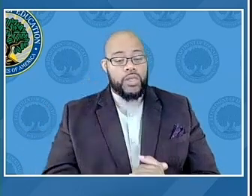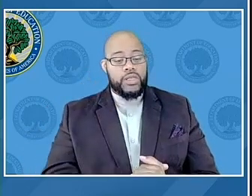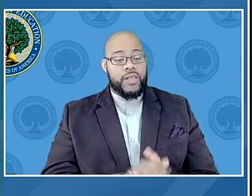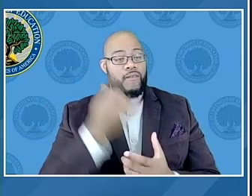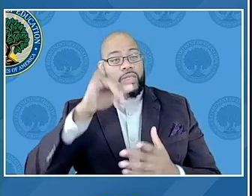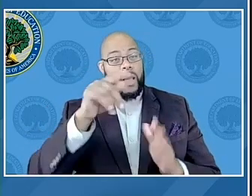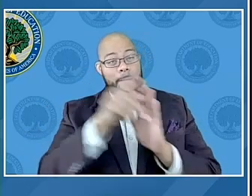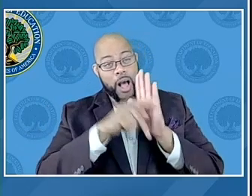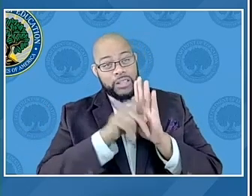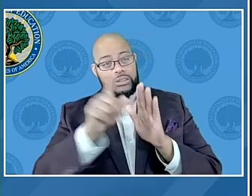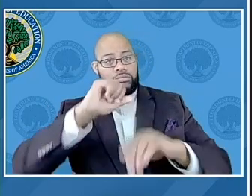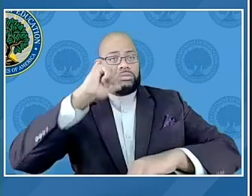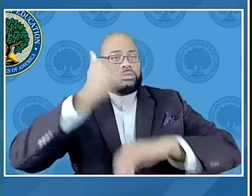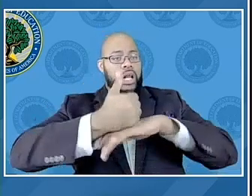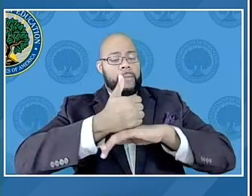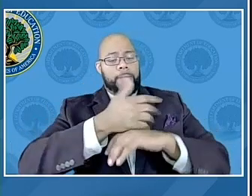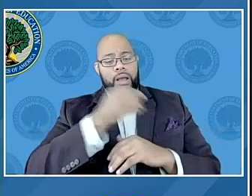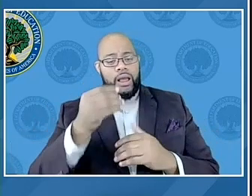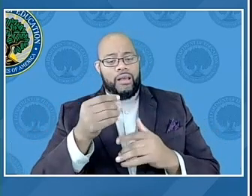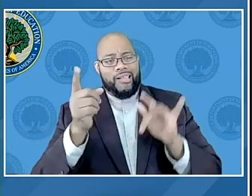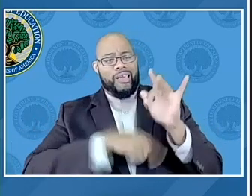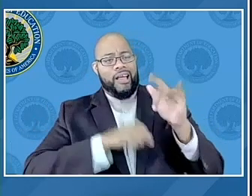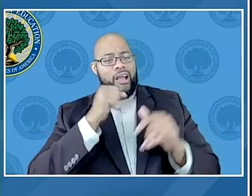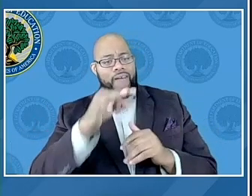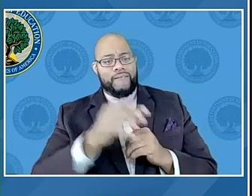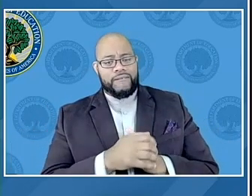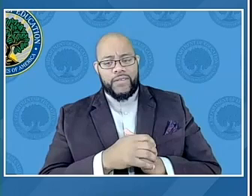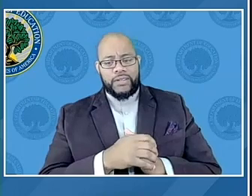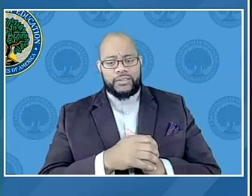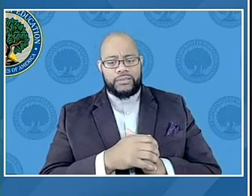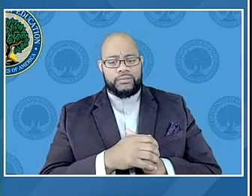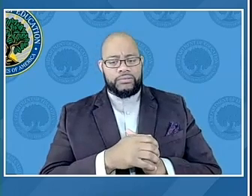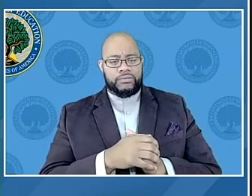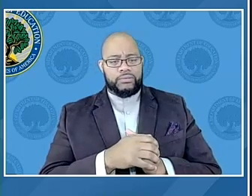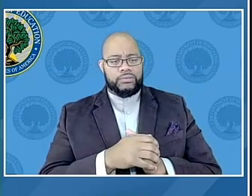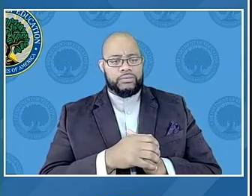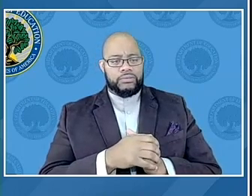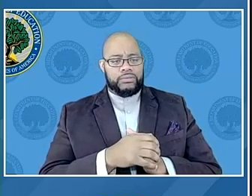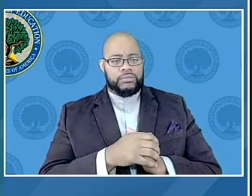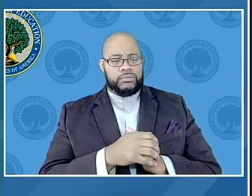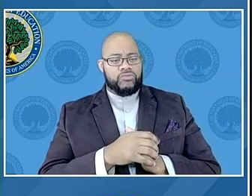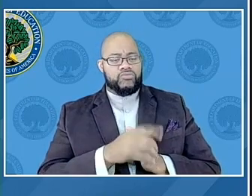in place and lack of really regulating the